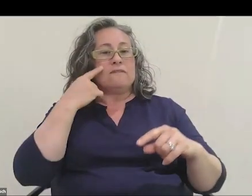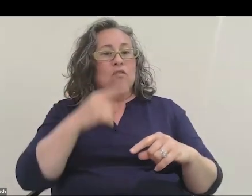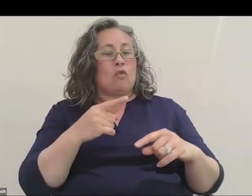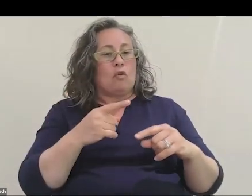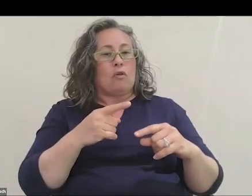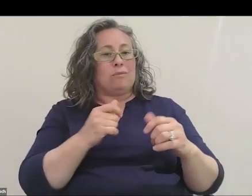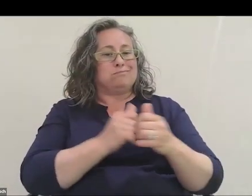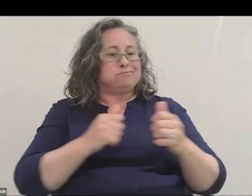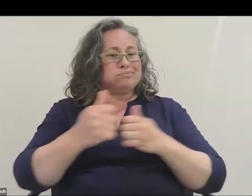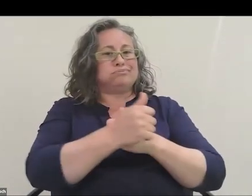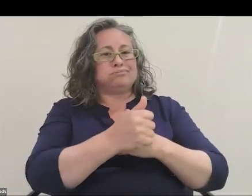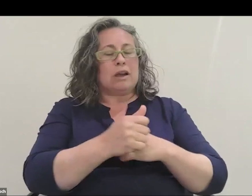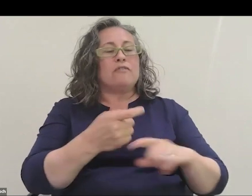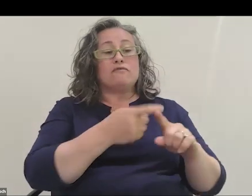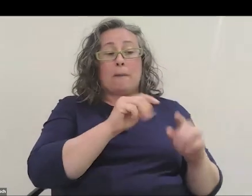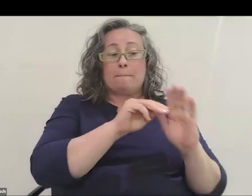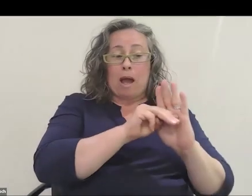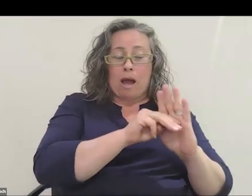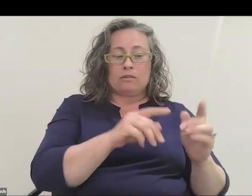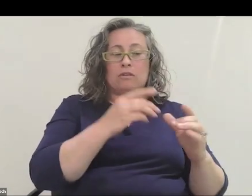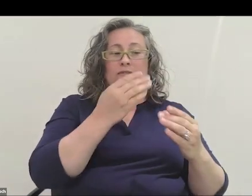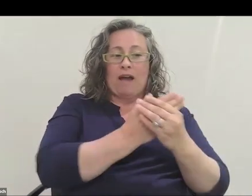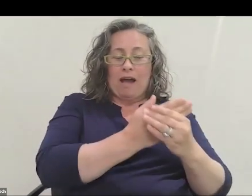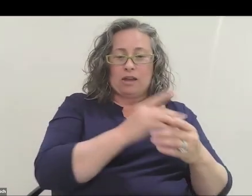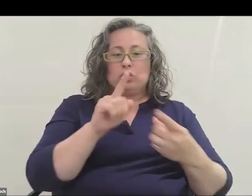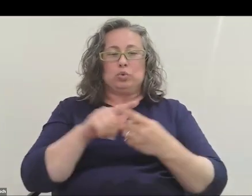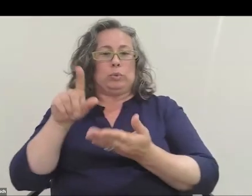That's how you take a model from the file to actually printing it.